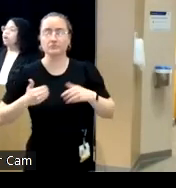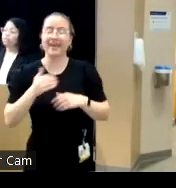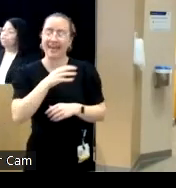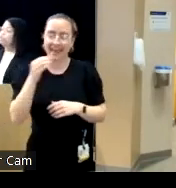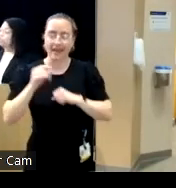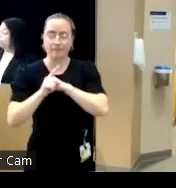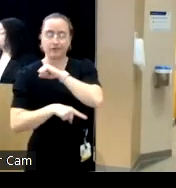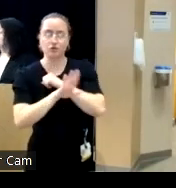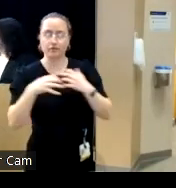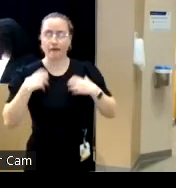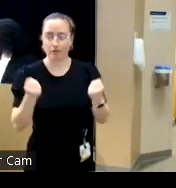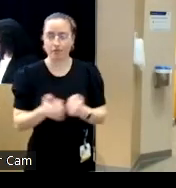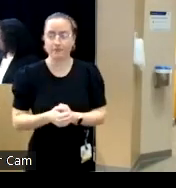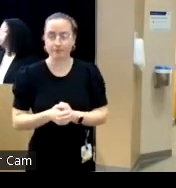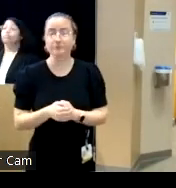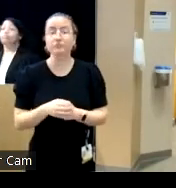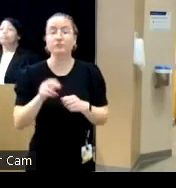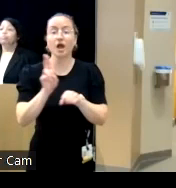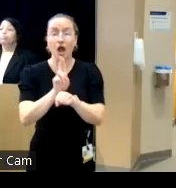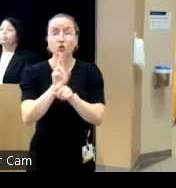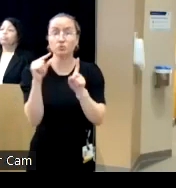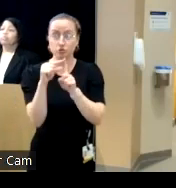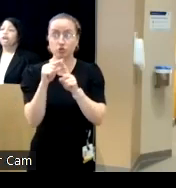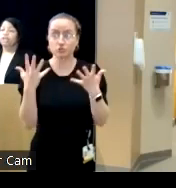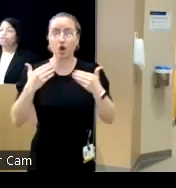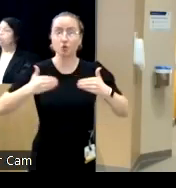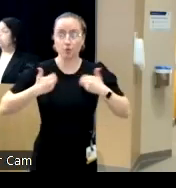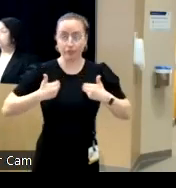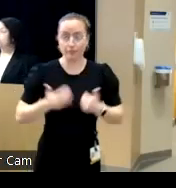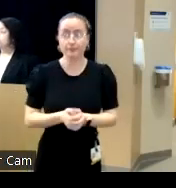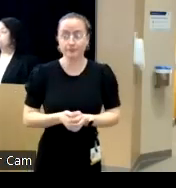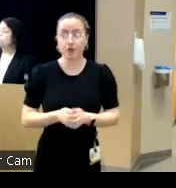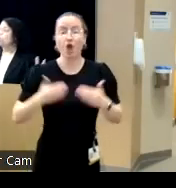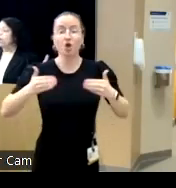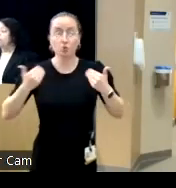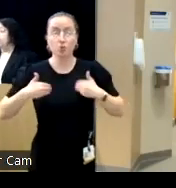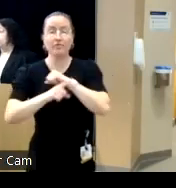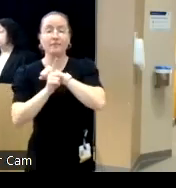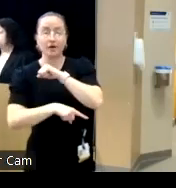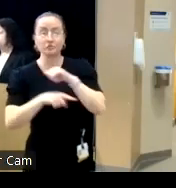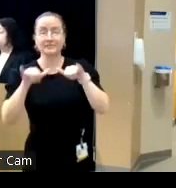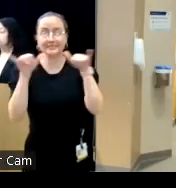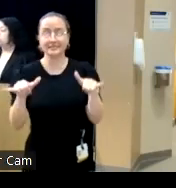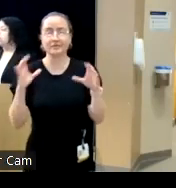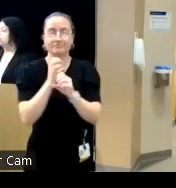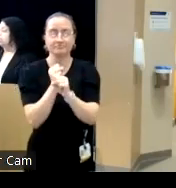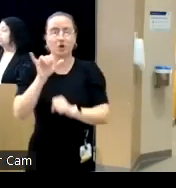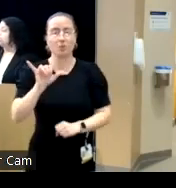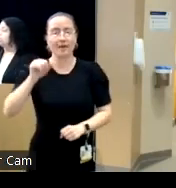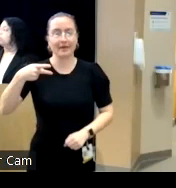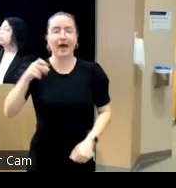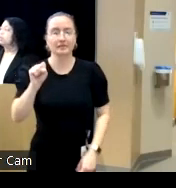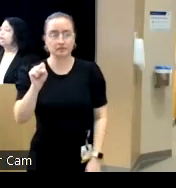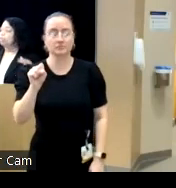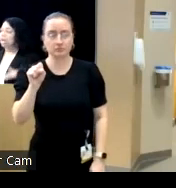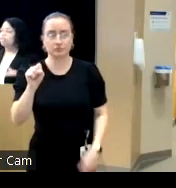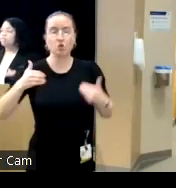so I only use terms youth and the youth punishment system or yps because I believe it's important in